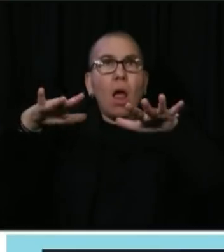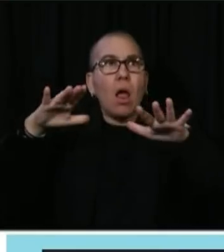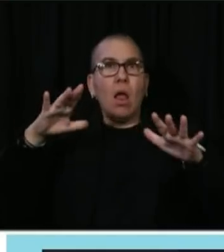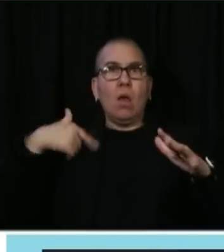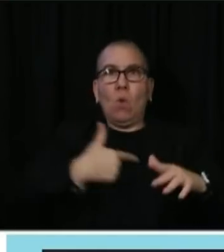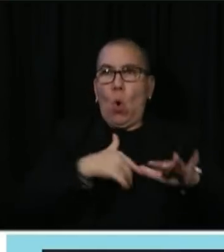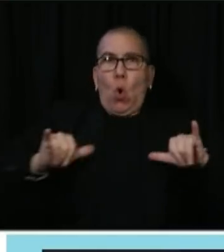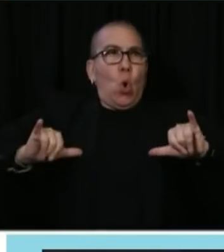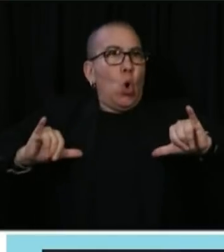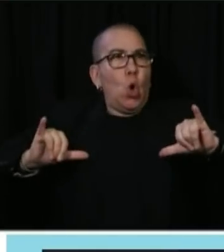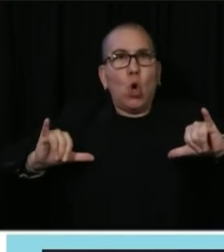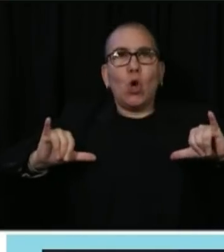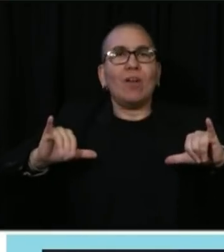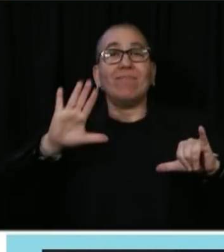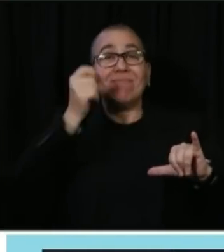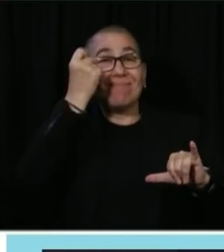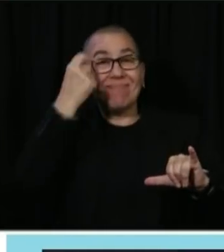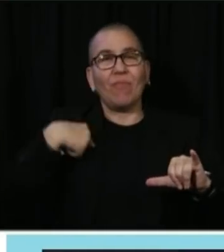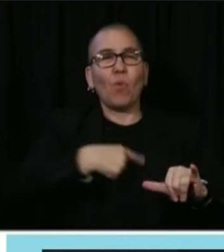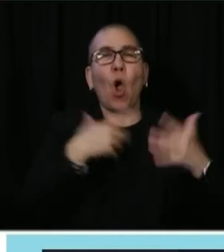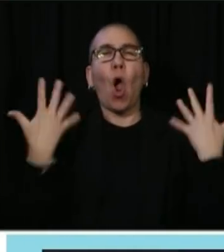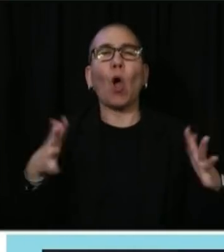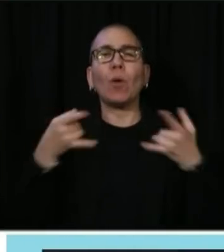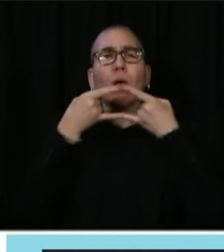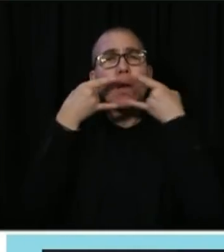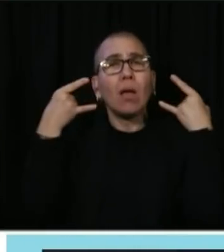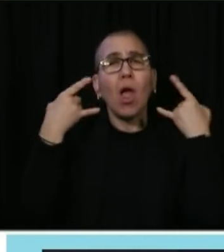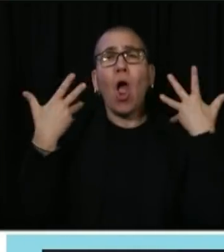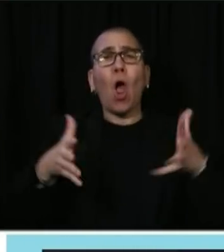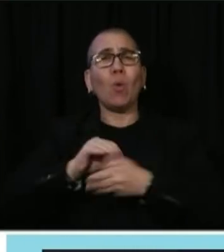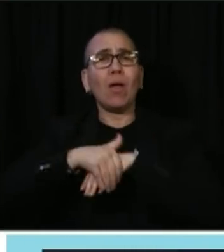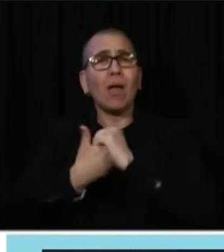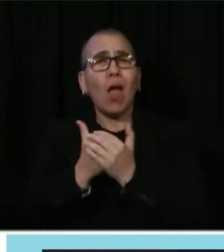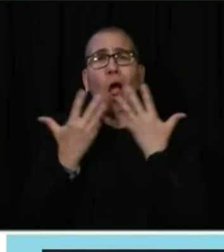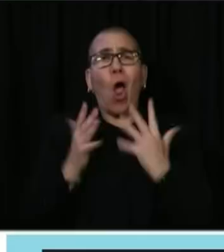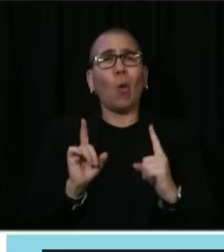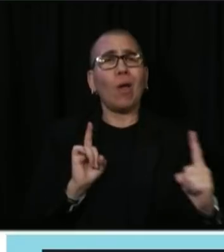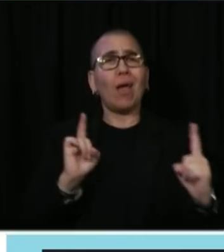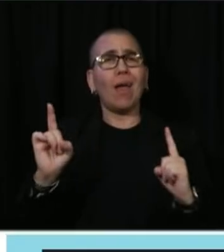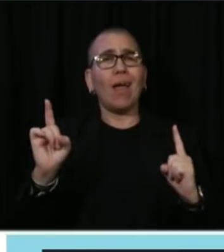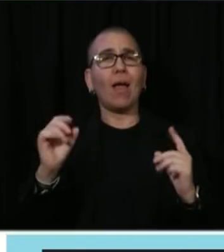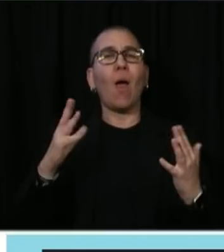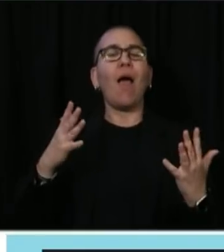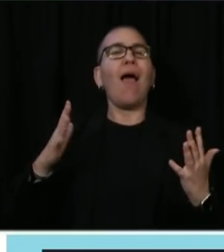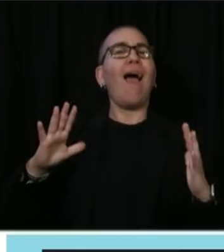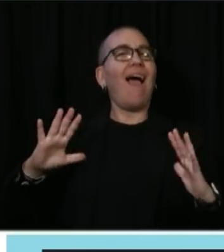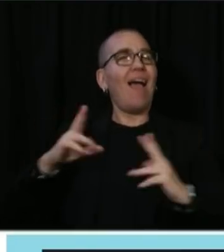MITIGATION EFFORTS THAT WE DIDN'T NEED TO CHANGE. IN MARCH, WITH THE NEW VARIANT, THE B.1.1.7 FROM THE U.K.